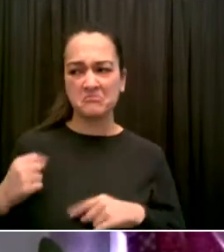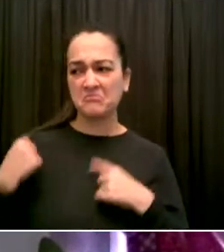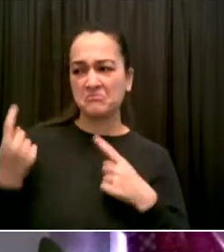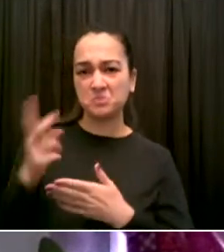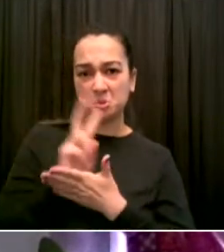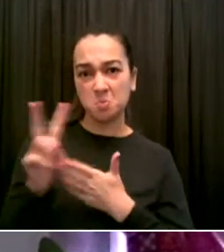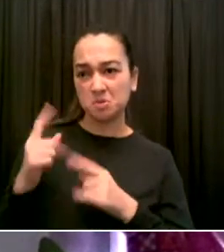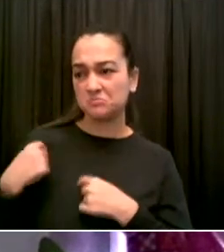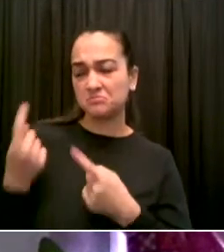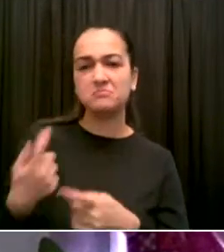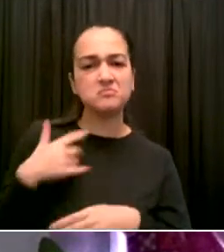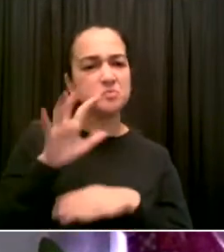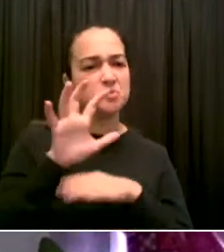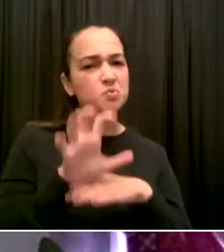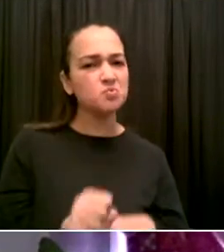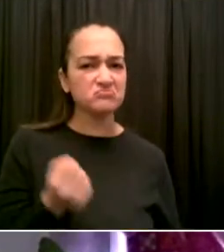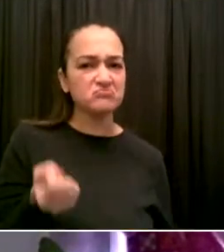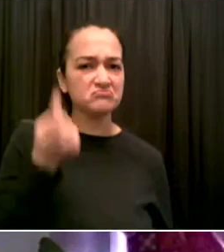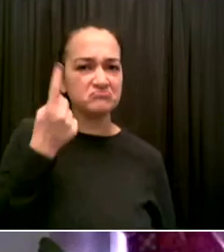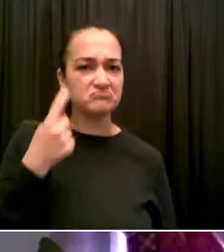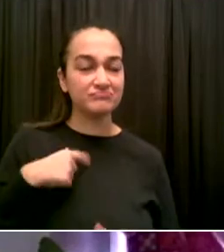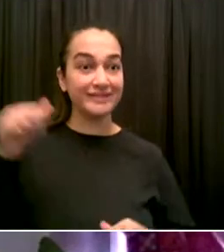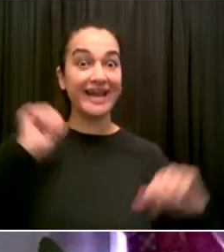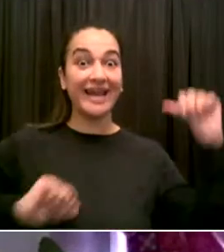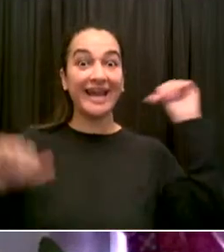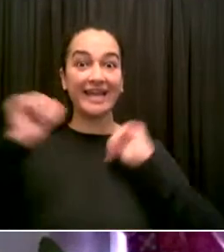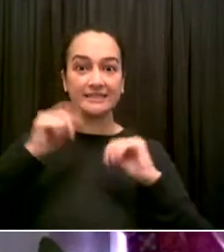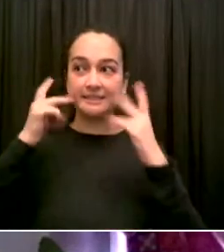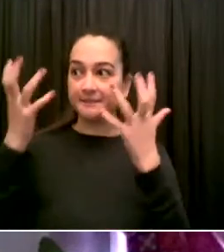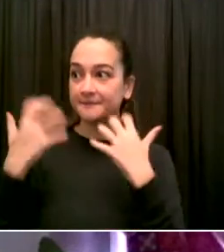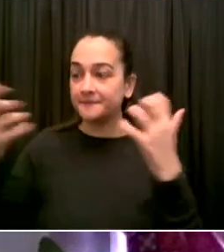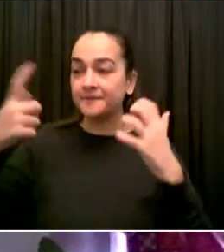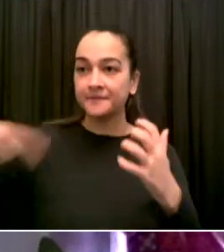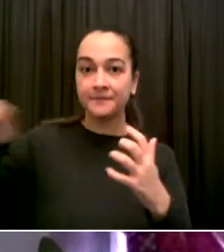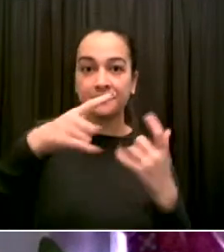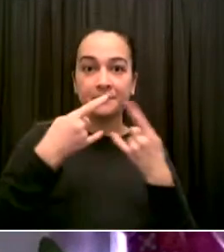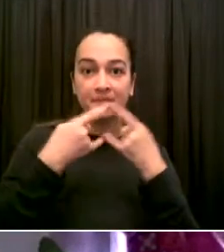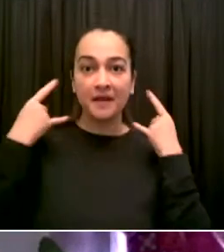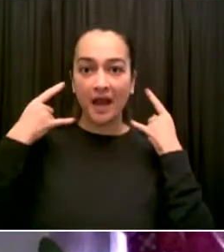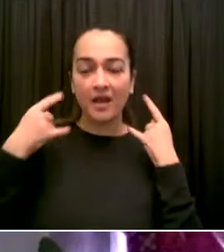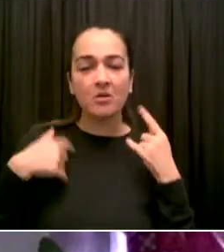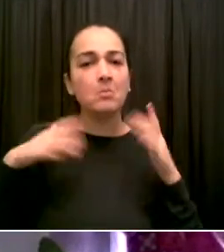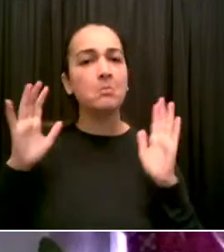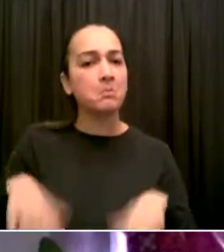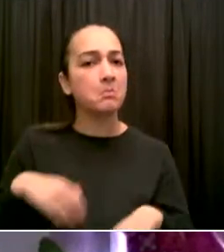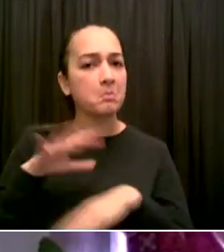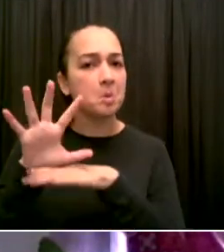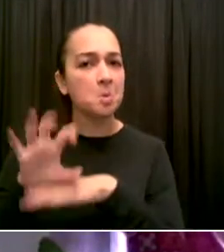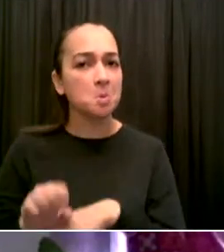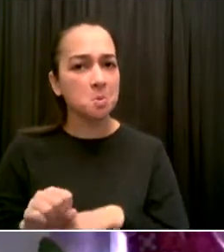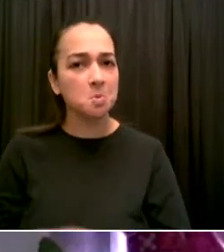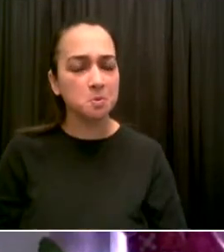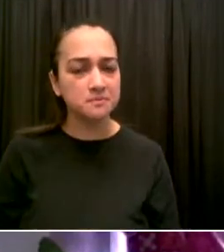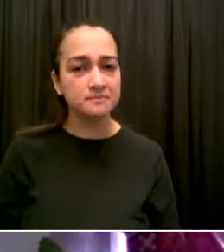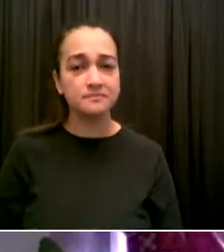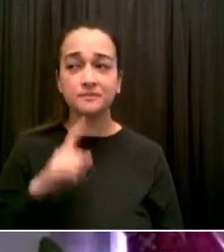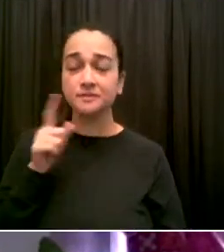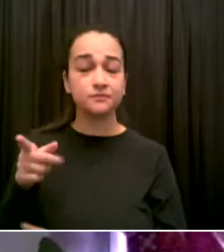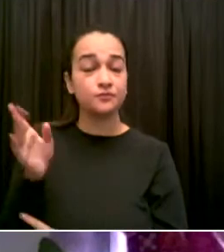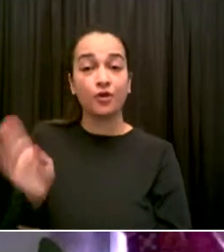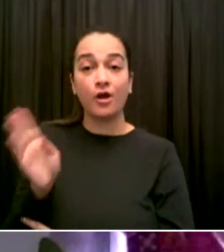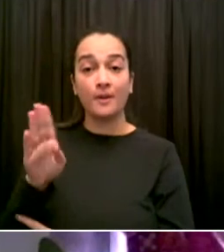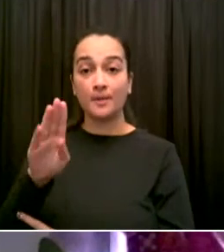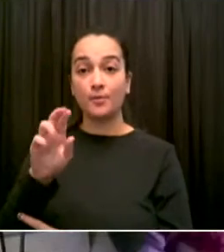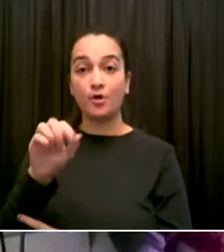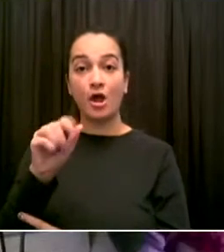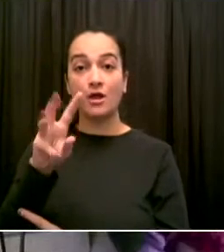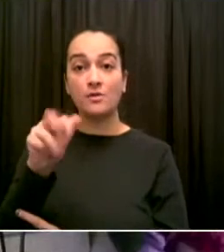BROADWAY IS MY HOME, THERE'S NO